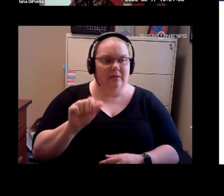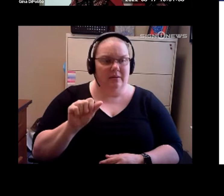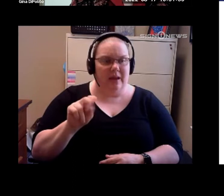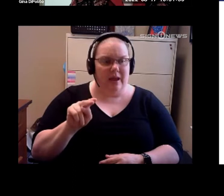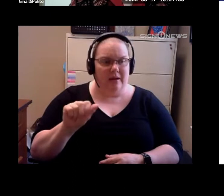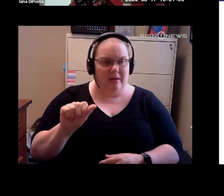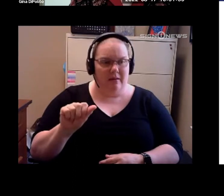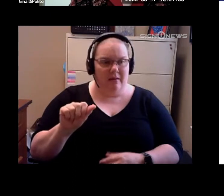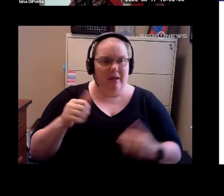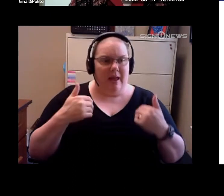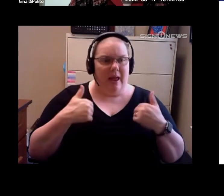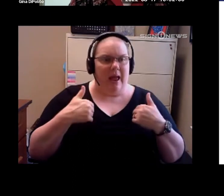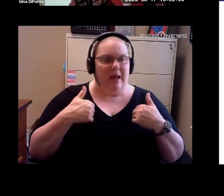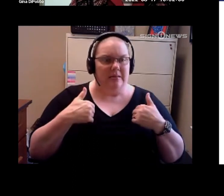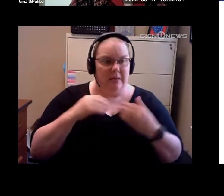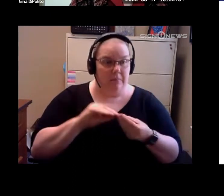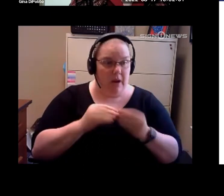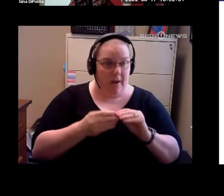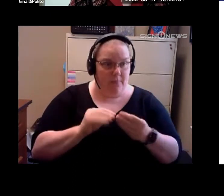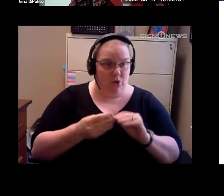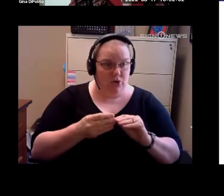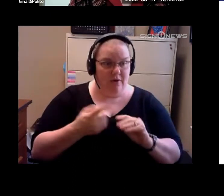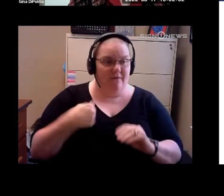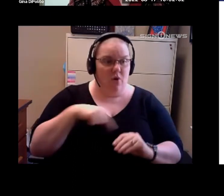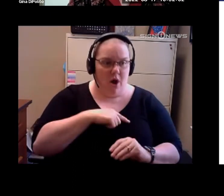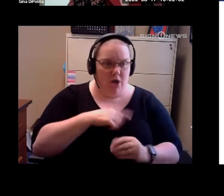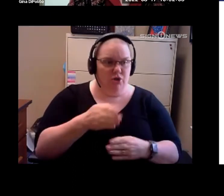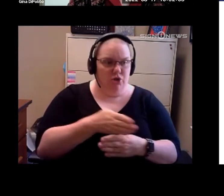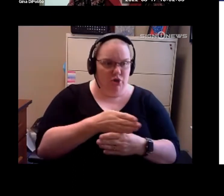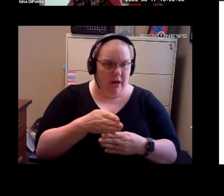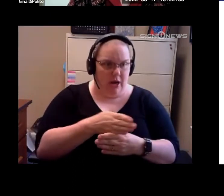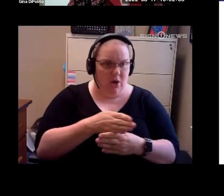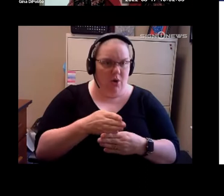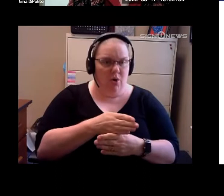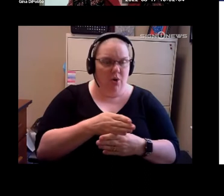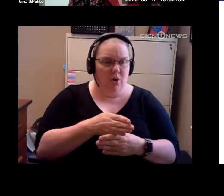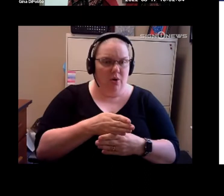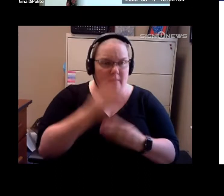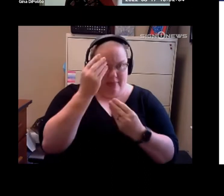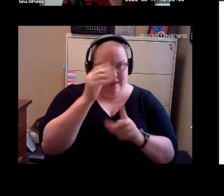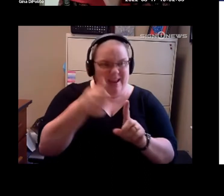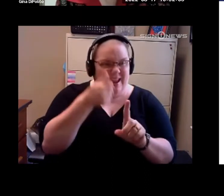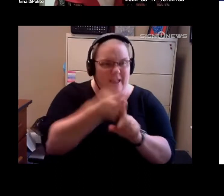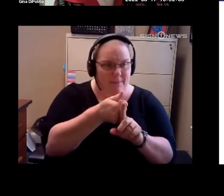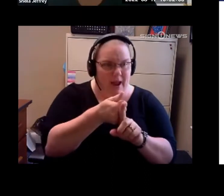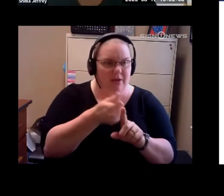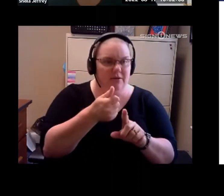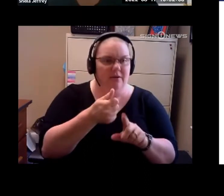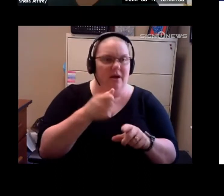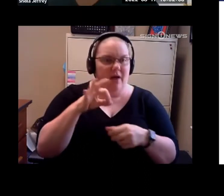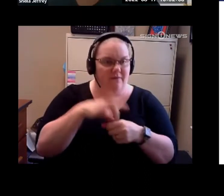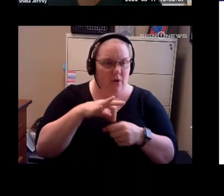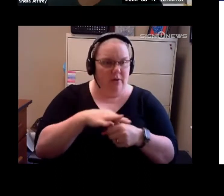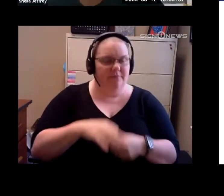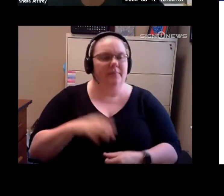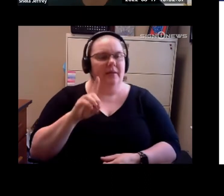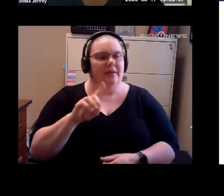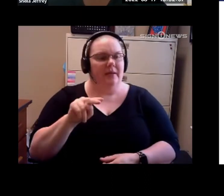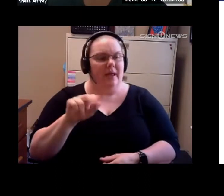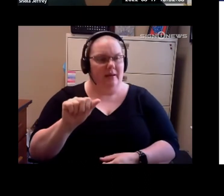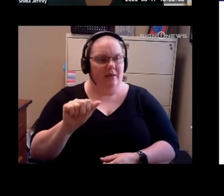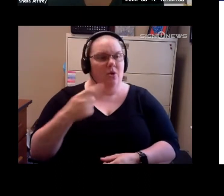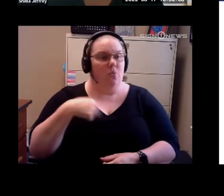numbers for us to share the impact all right now we're about to hear from James she works at